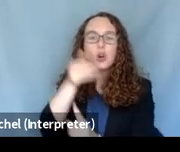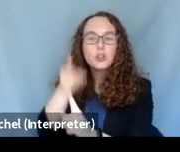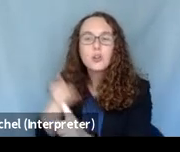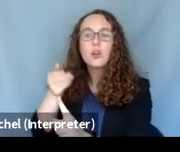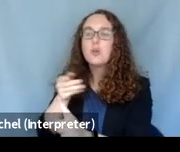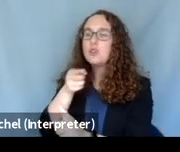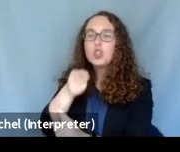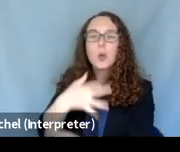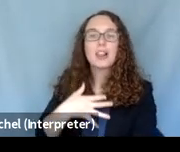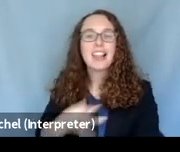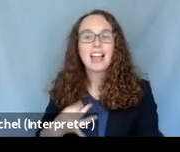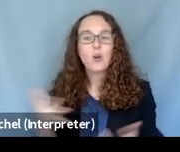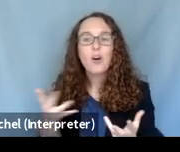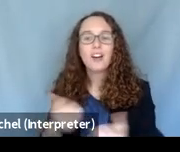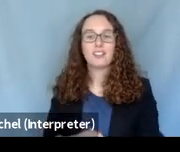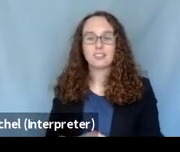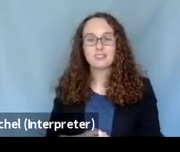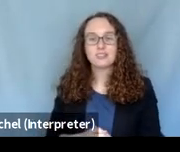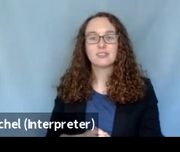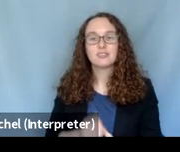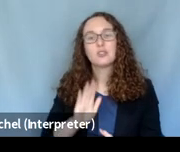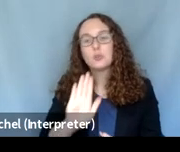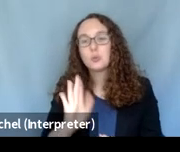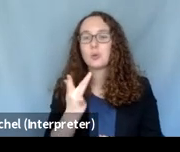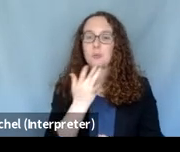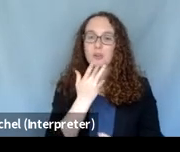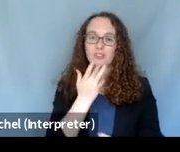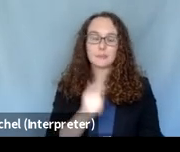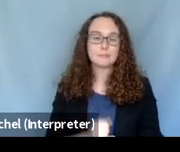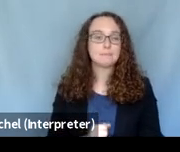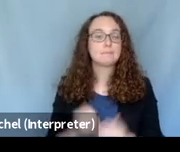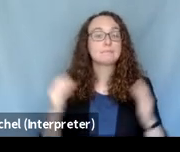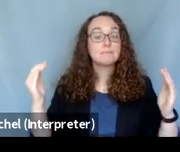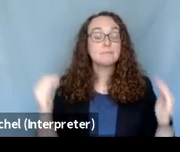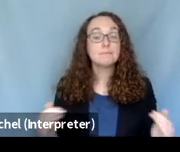what you want to be. Career exploration... some students know what they want